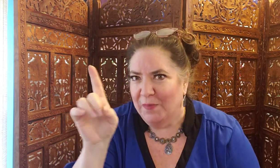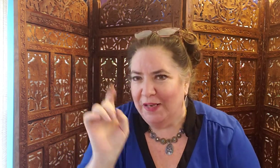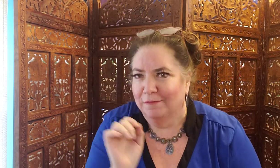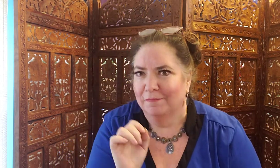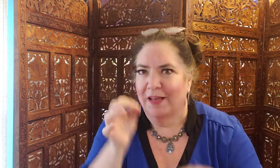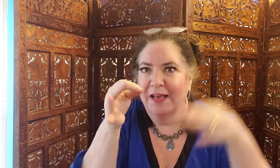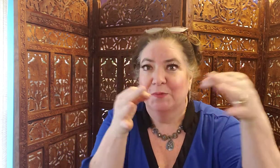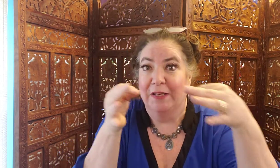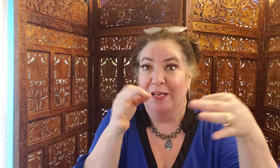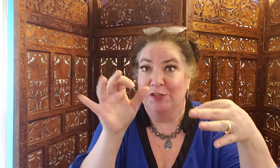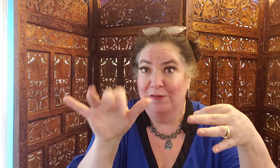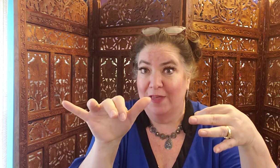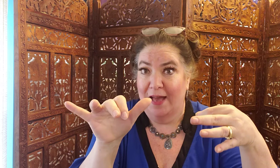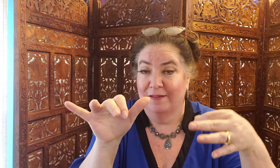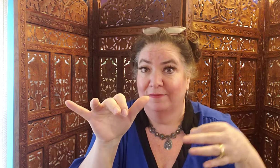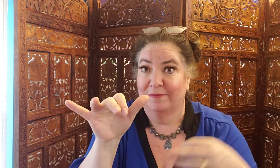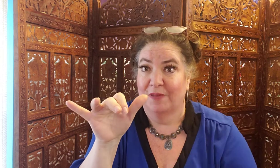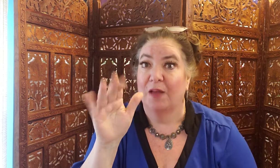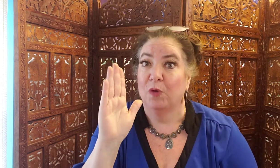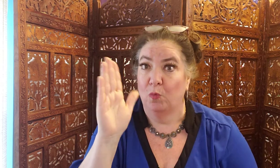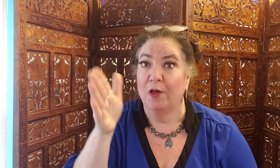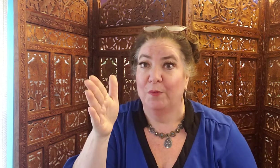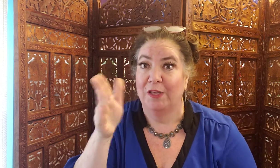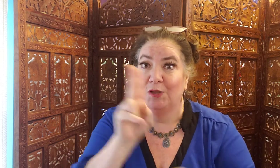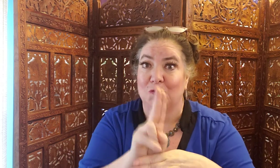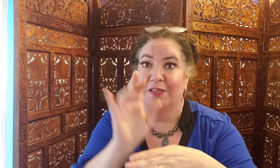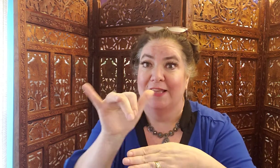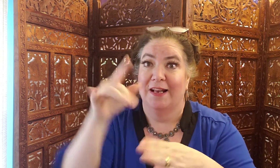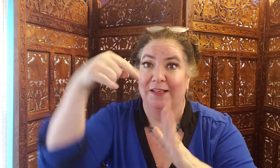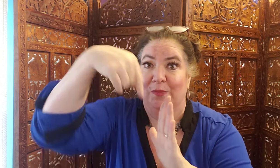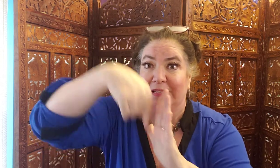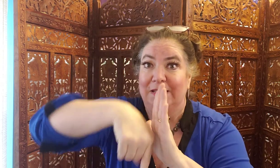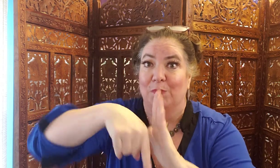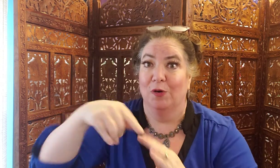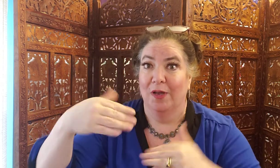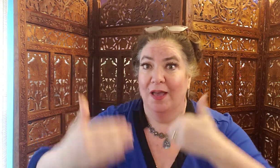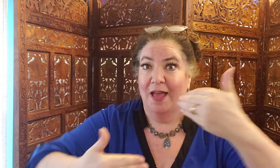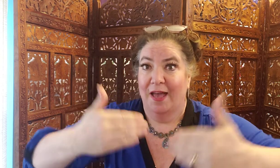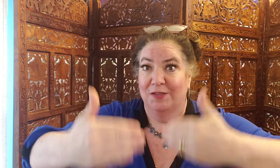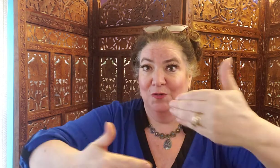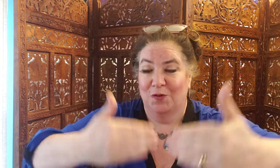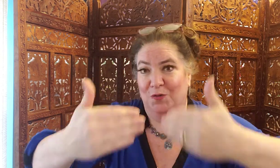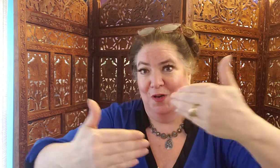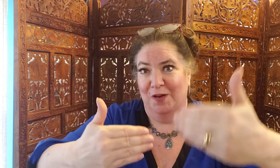minute explanation of that and we will be using that technique a little bit deeper as we go along